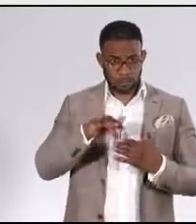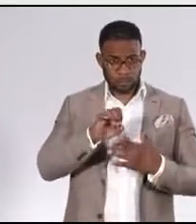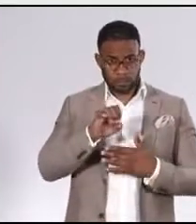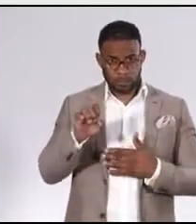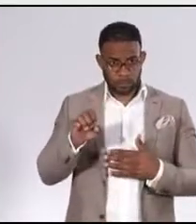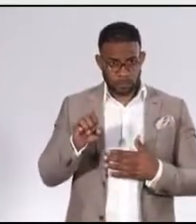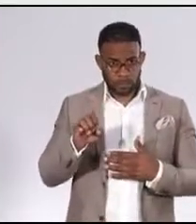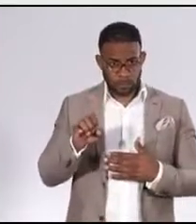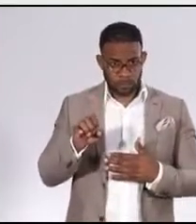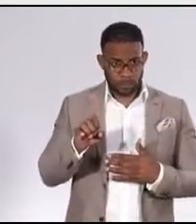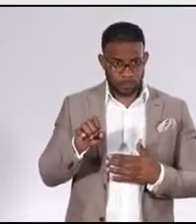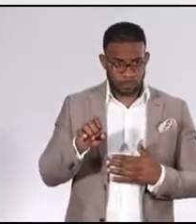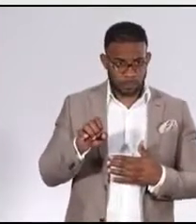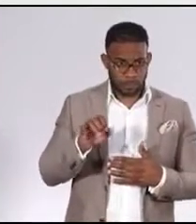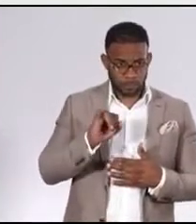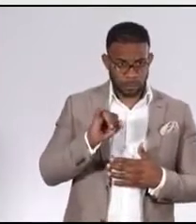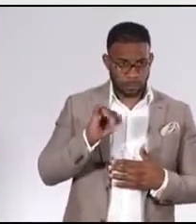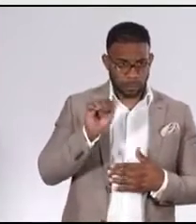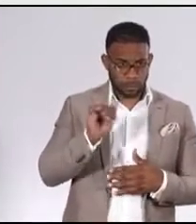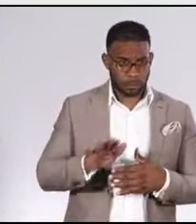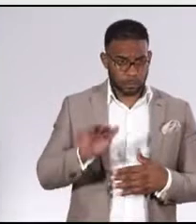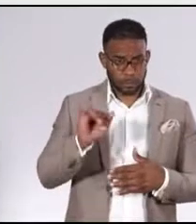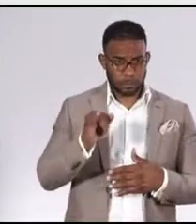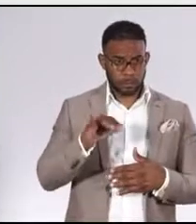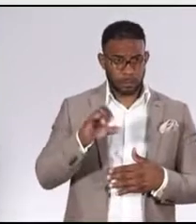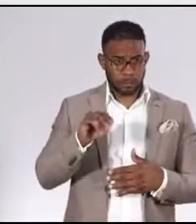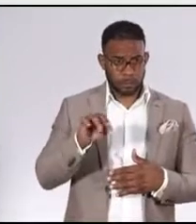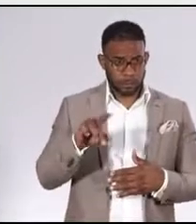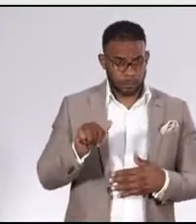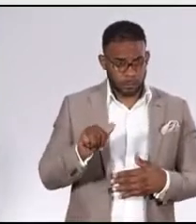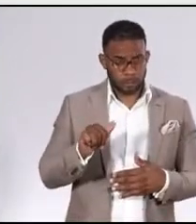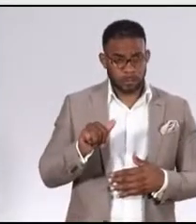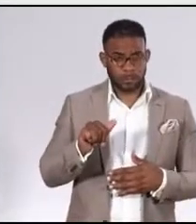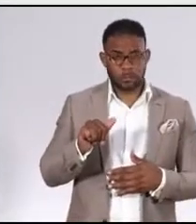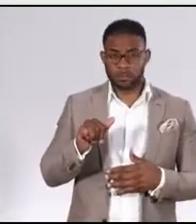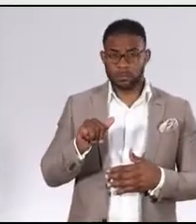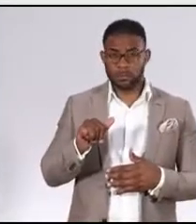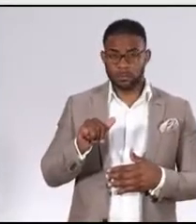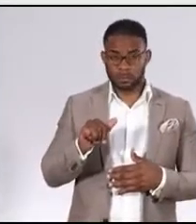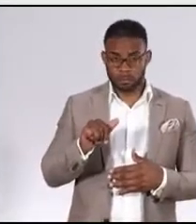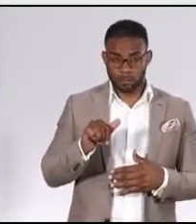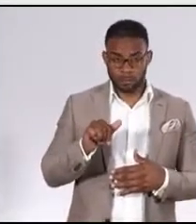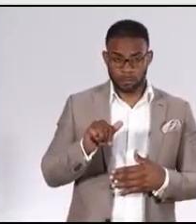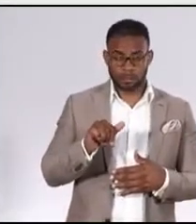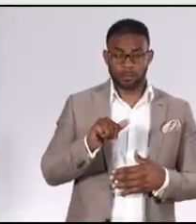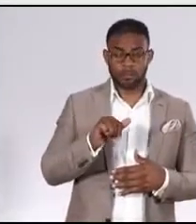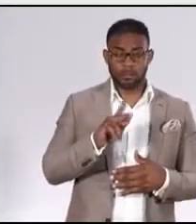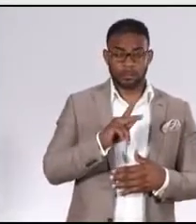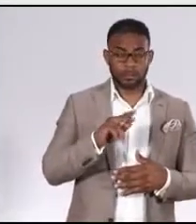I asia, j canada, or yeah or j canada, k mexico,